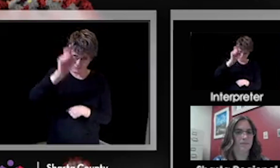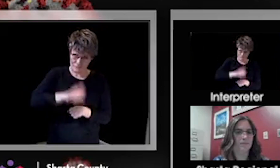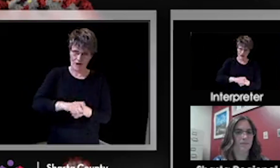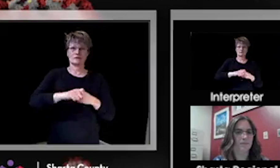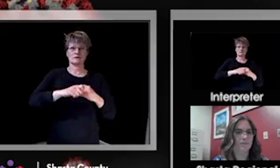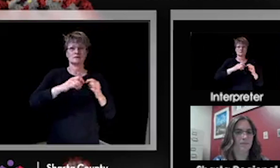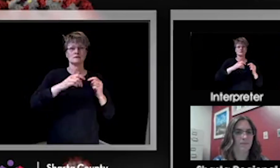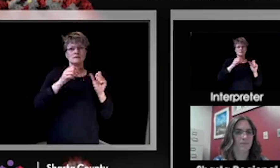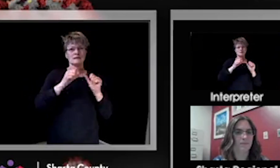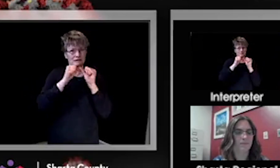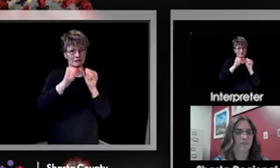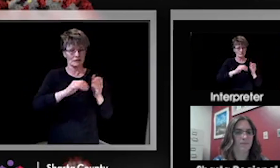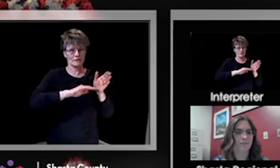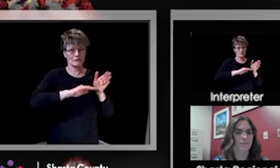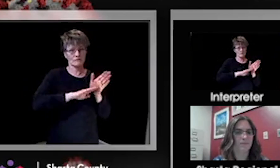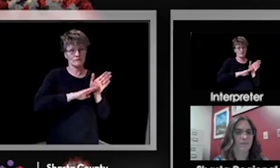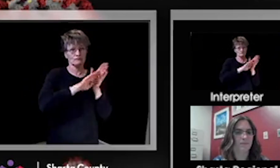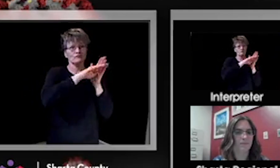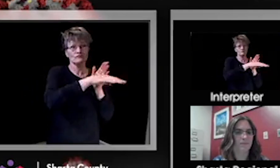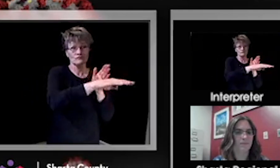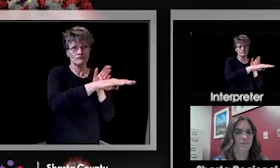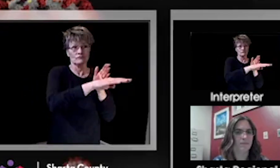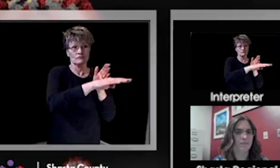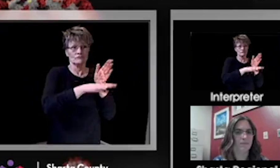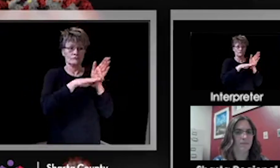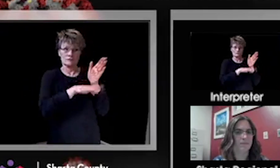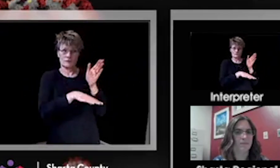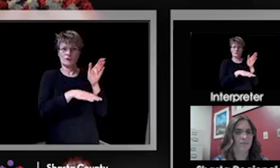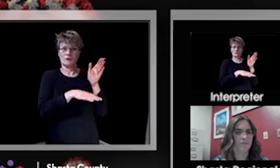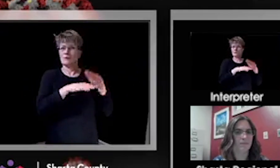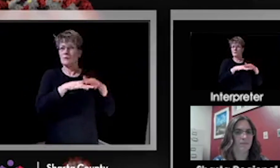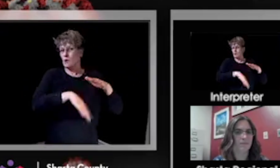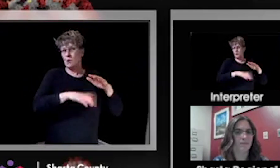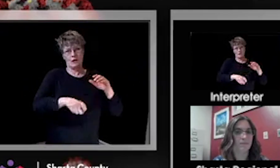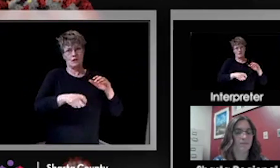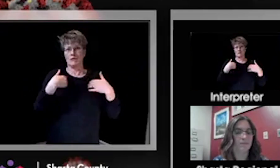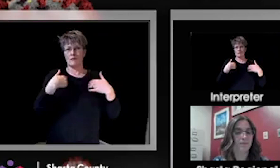which is pretty accurate. We have about 500 hospital beds available. We do have some extra